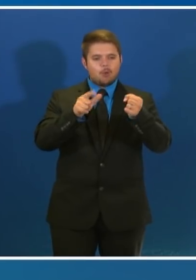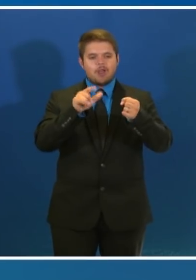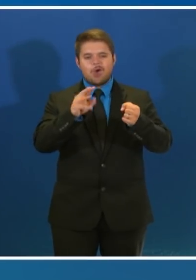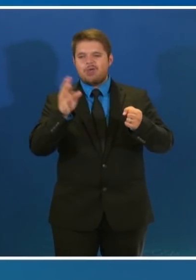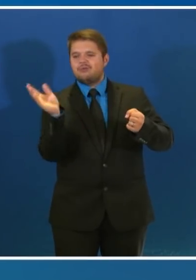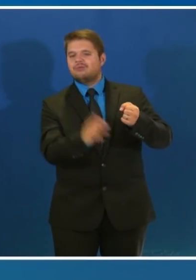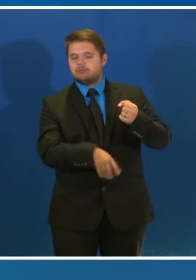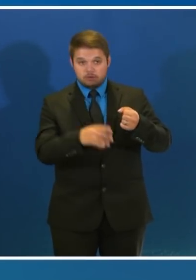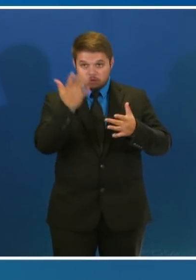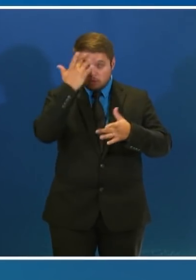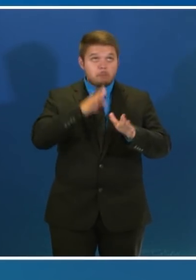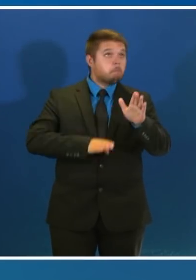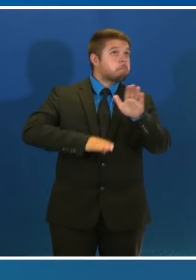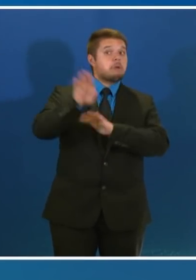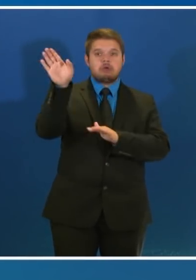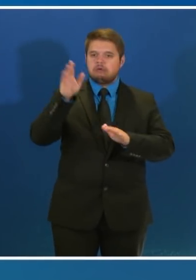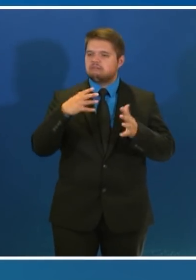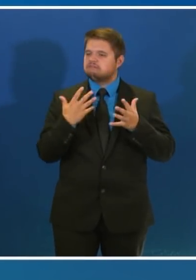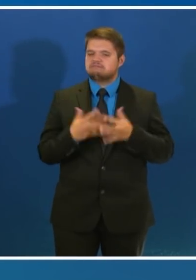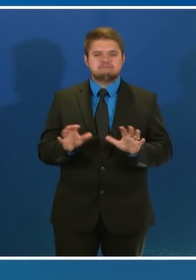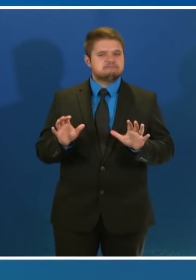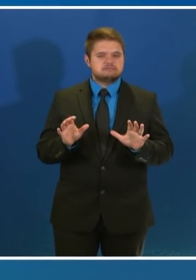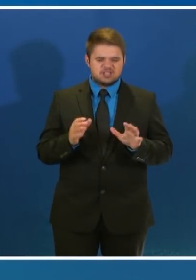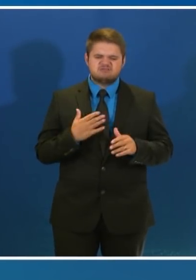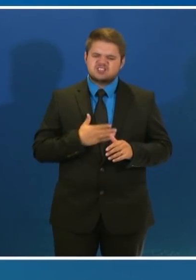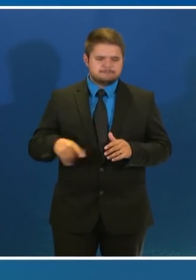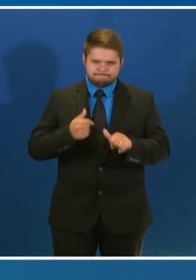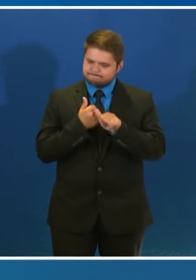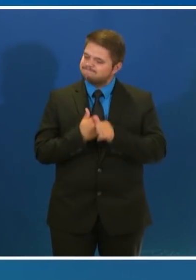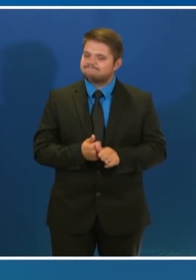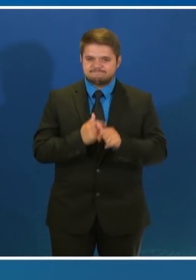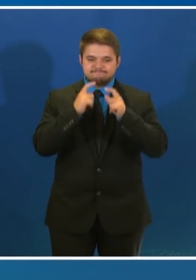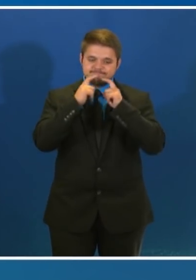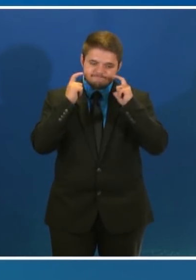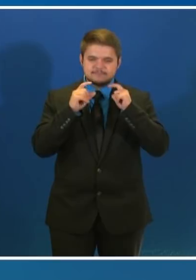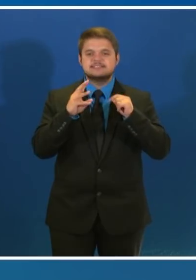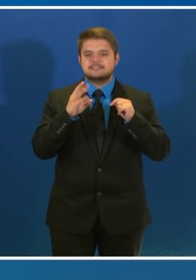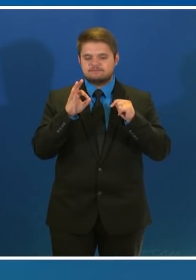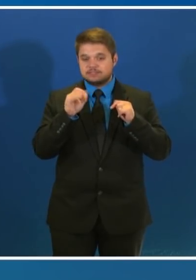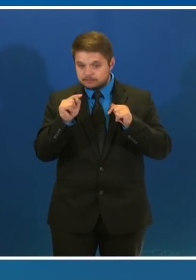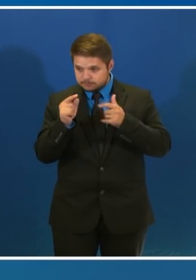distance. A little good news, now as we head into the holiday season